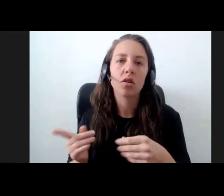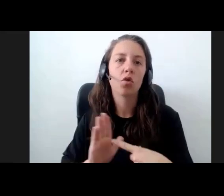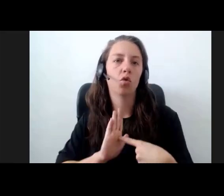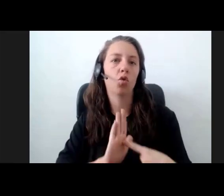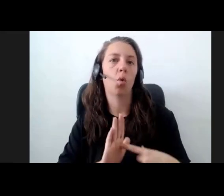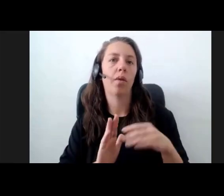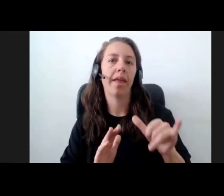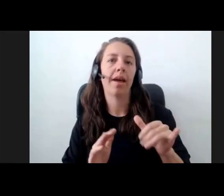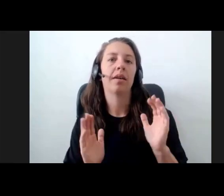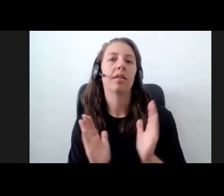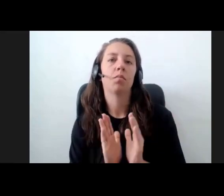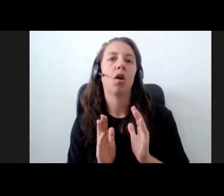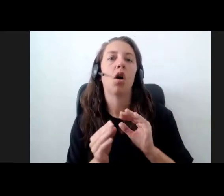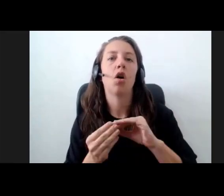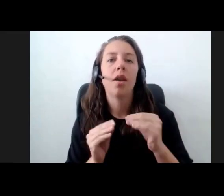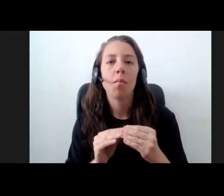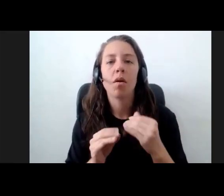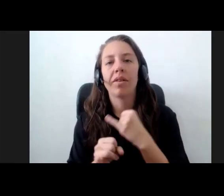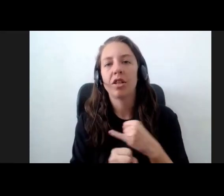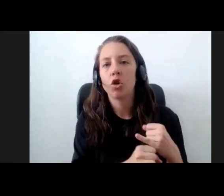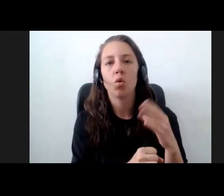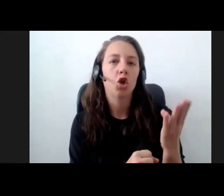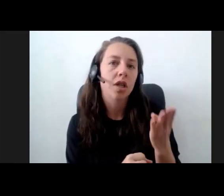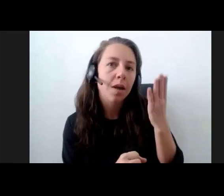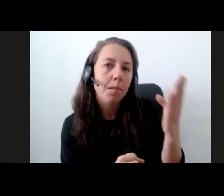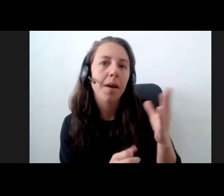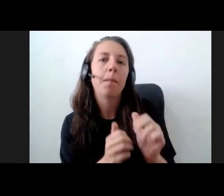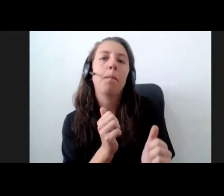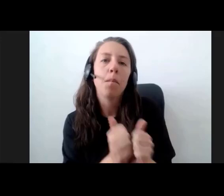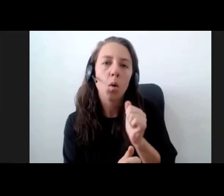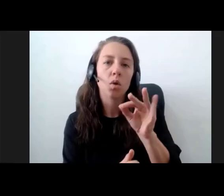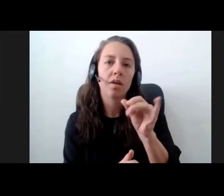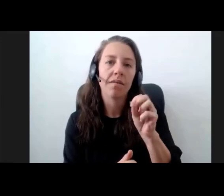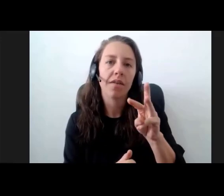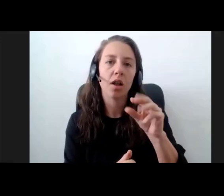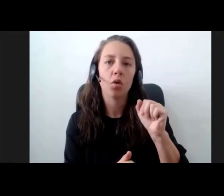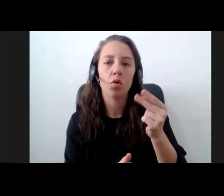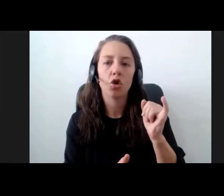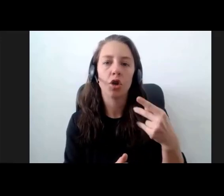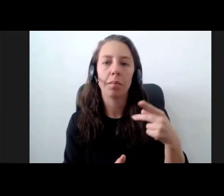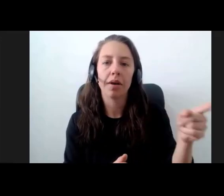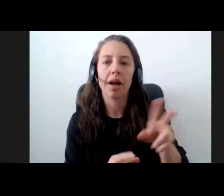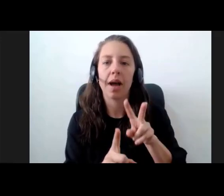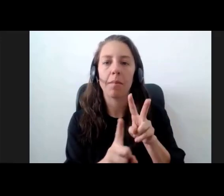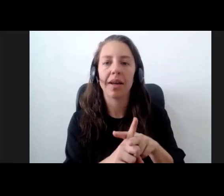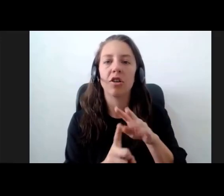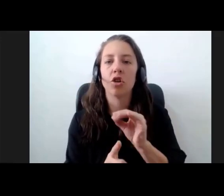submit the majority of those fellowship applications, and theirs do better in review,